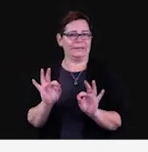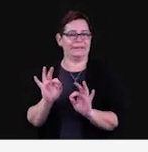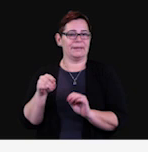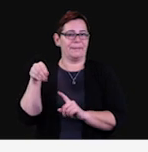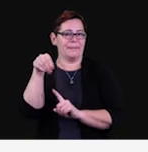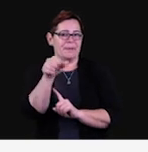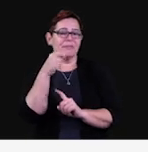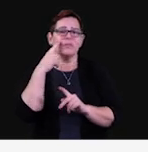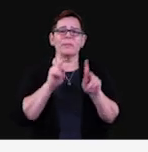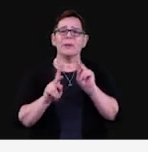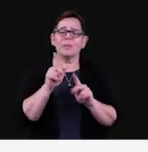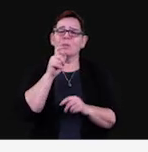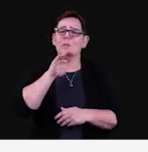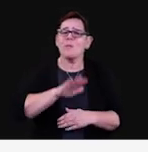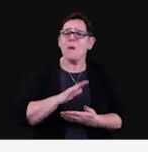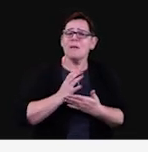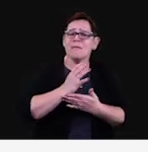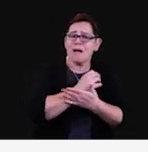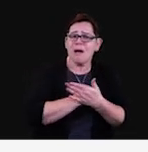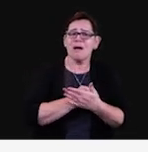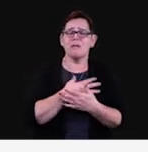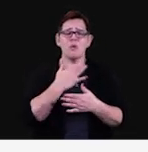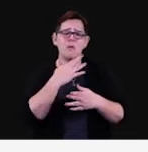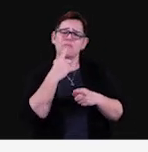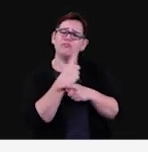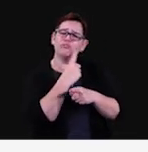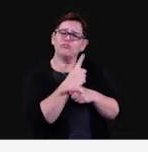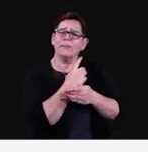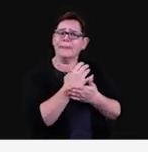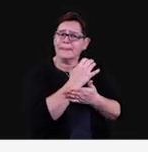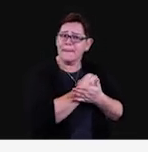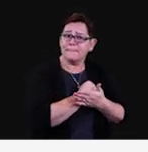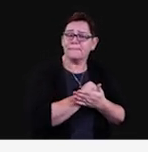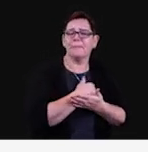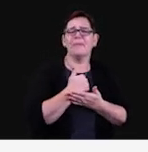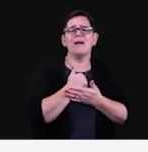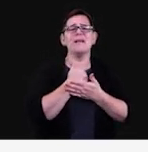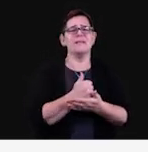It helps offset the GST and HST paid on goods and services.